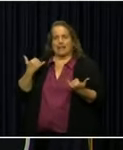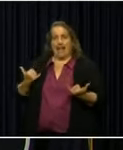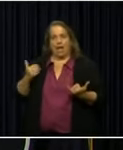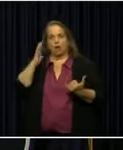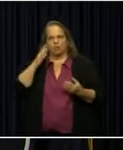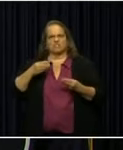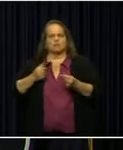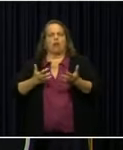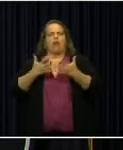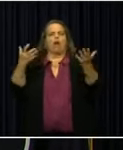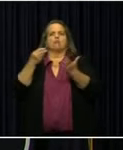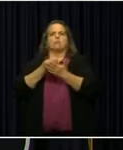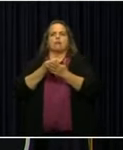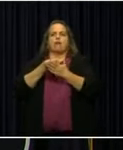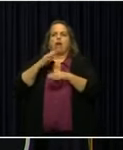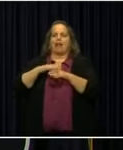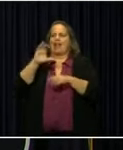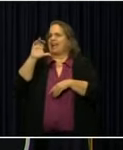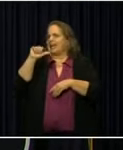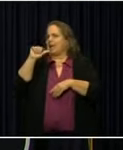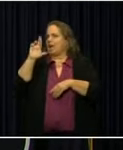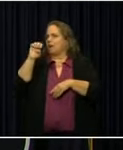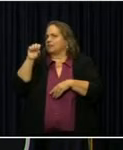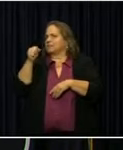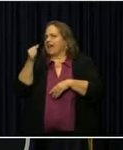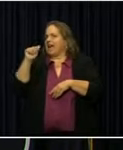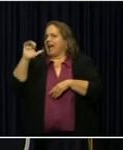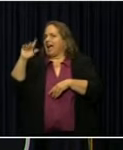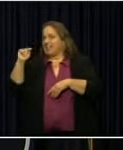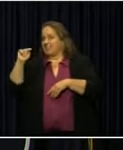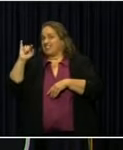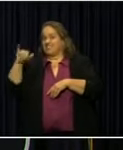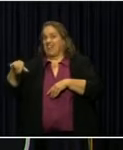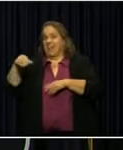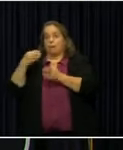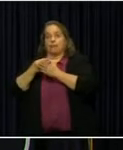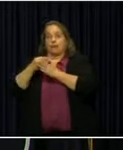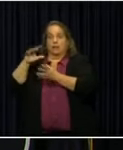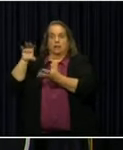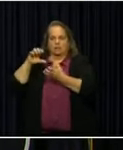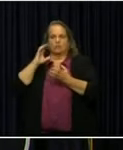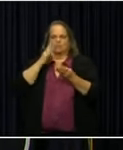SOME -- THAT THERE'S SOME